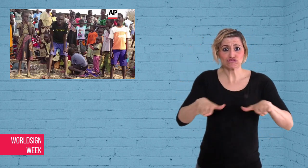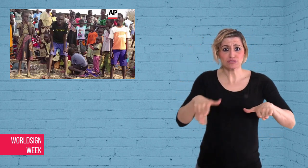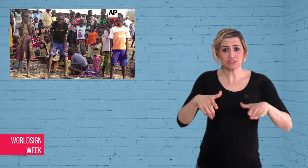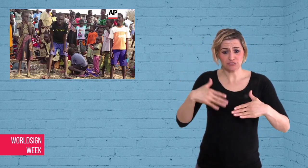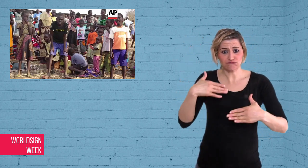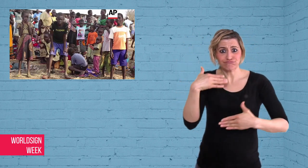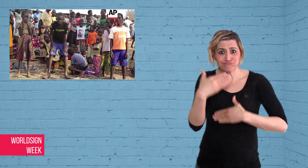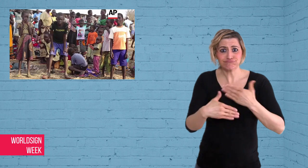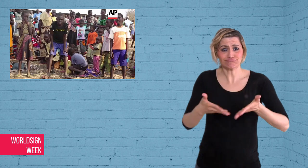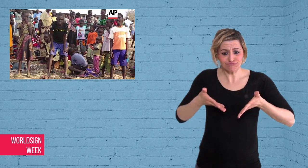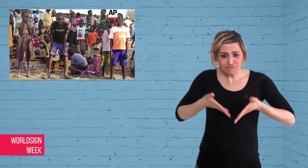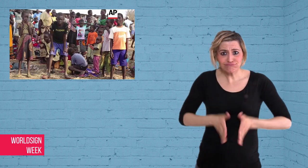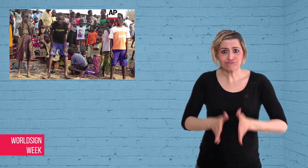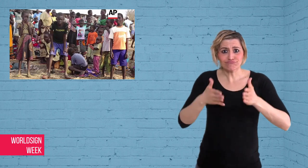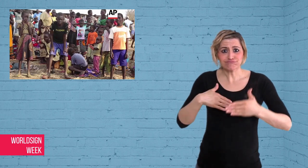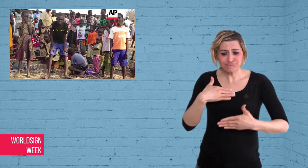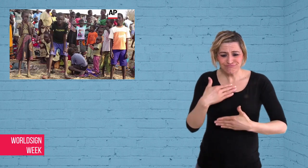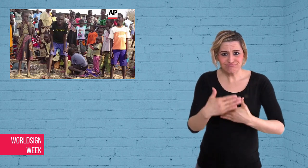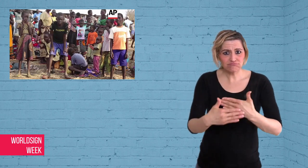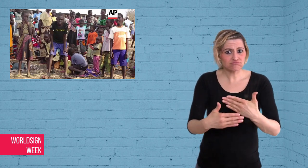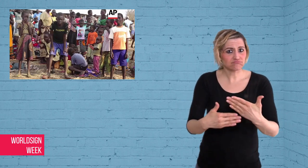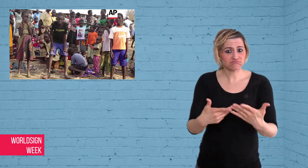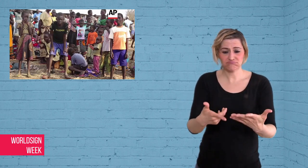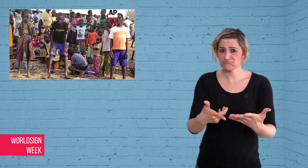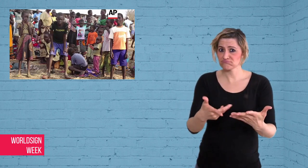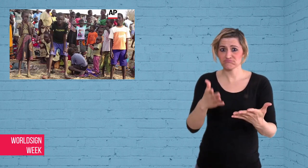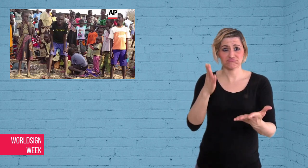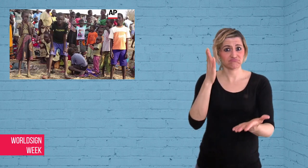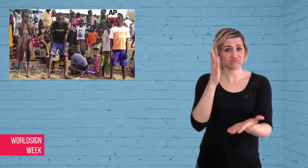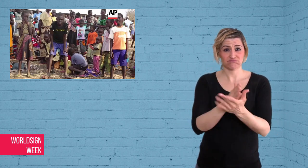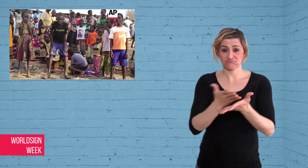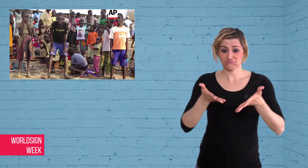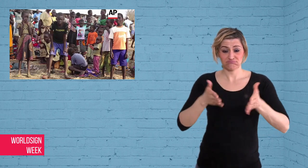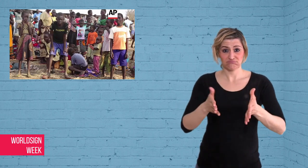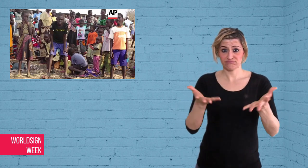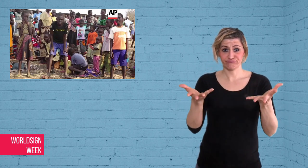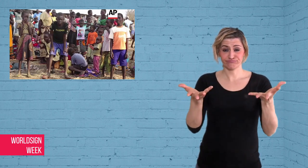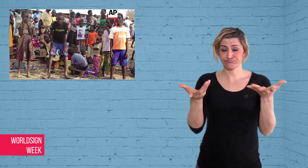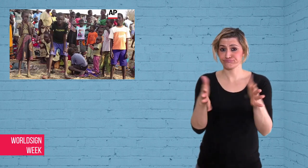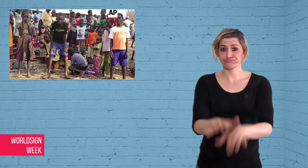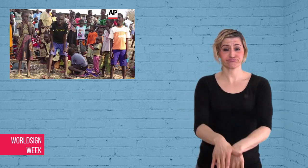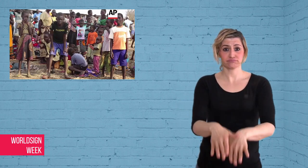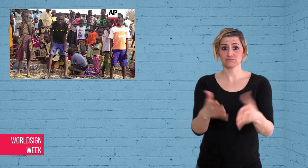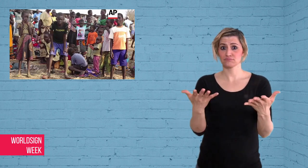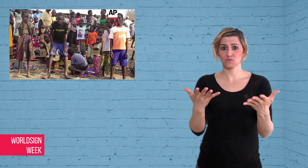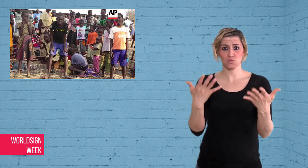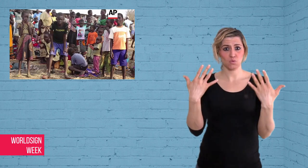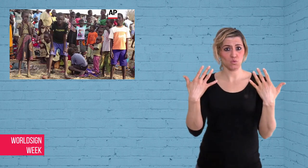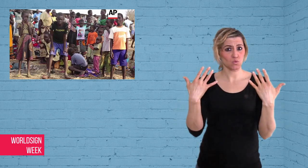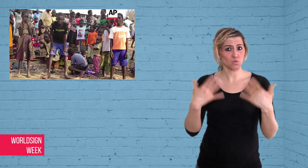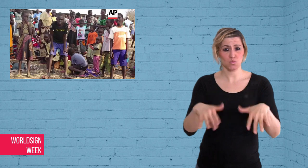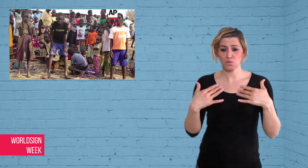of collapse; more than 1,000 already has